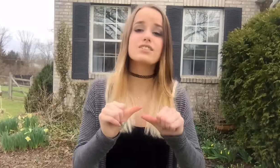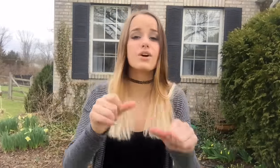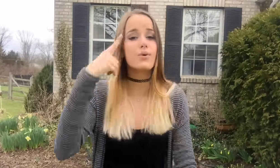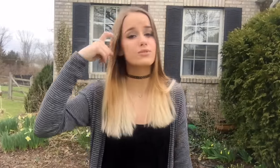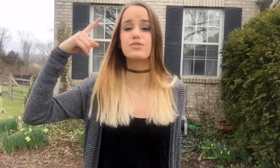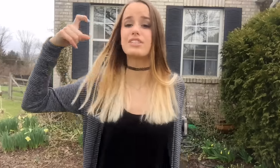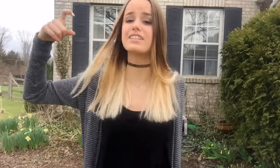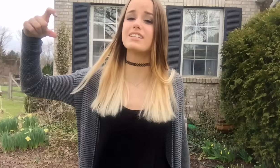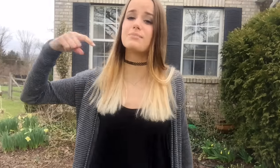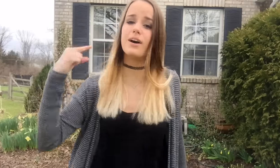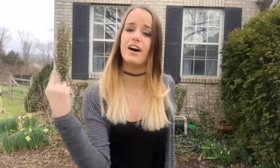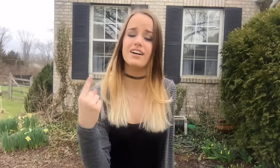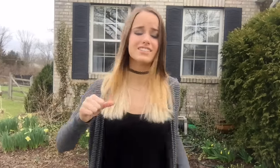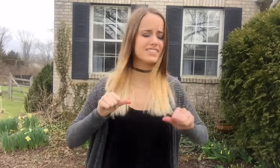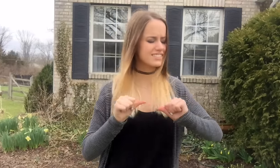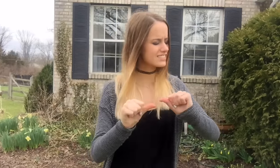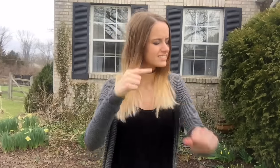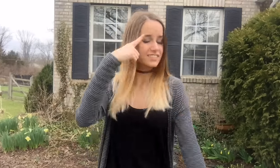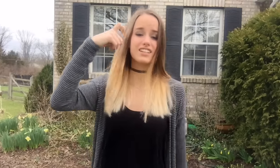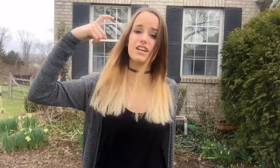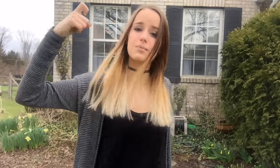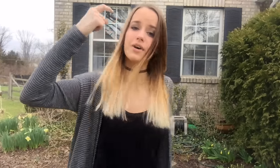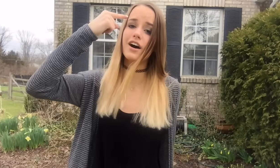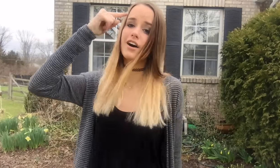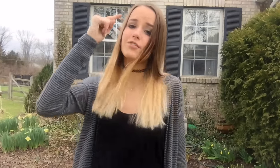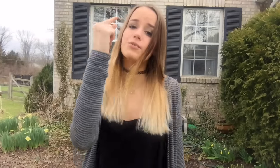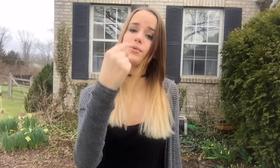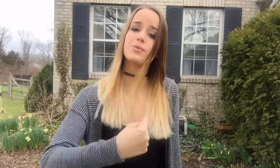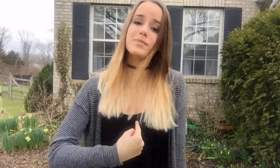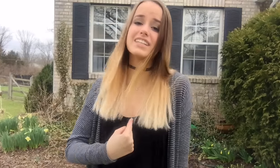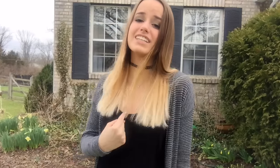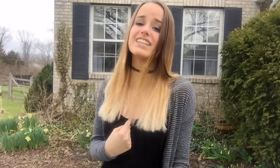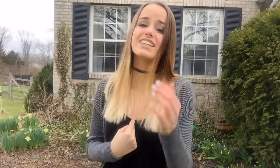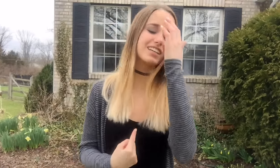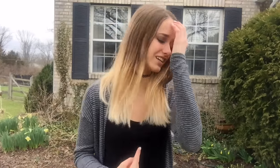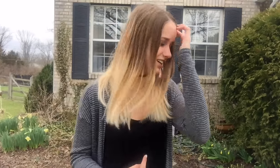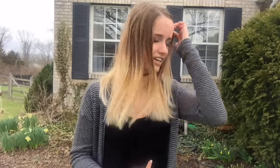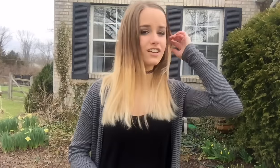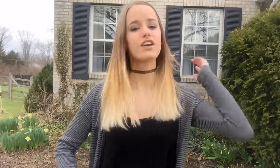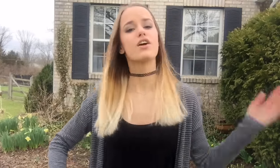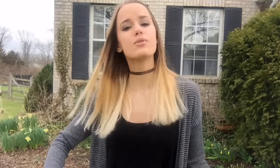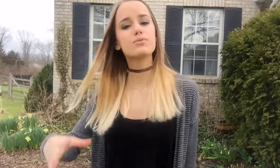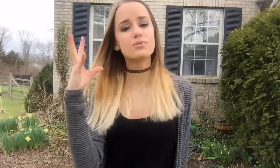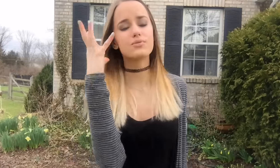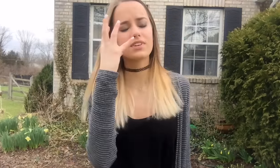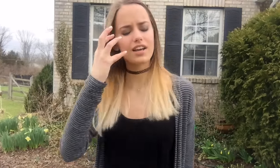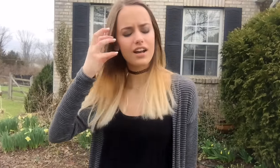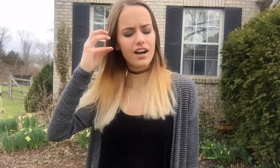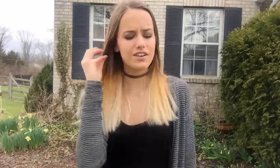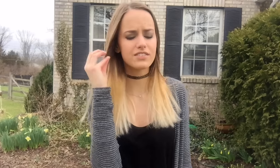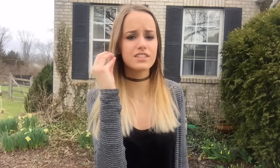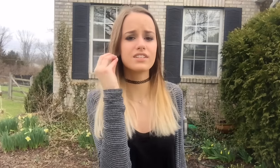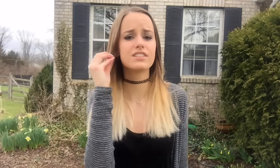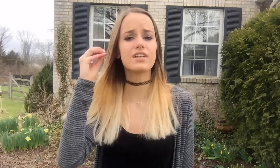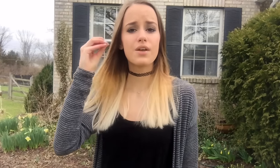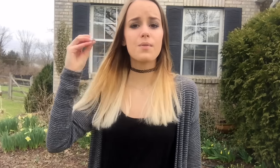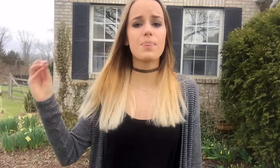So dream on, just dream on for me (Drifting off to sleep)